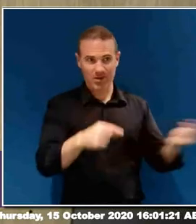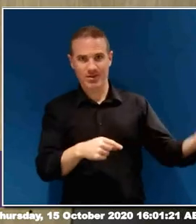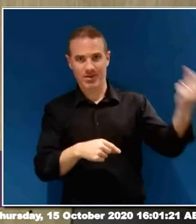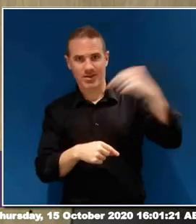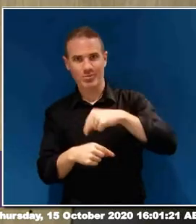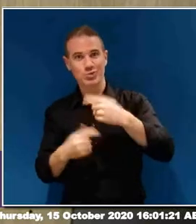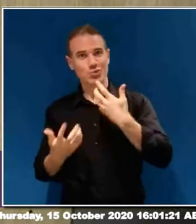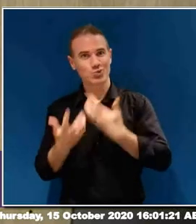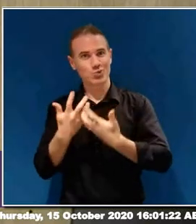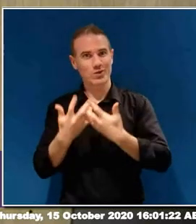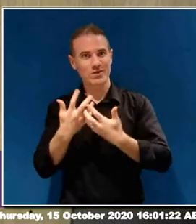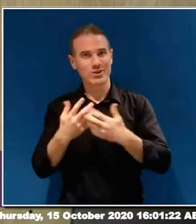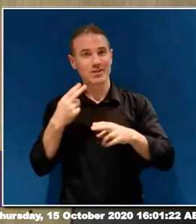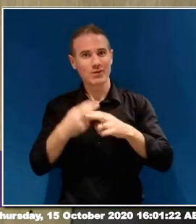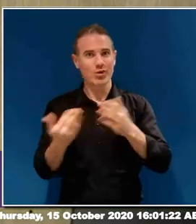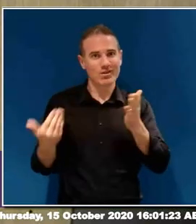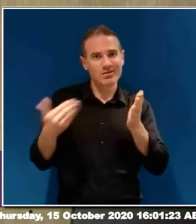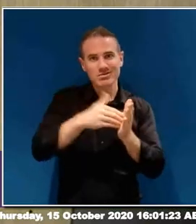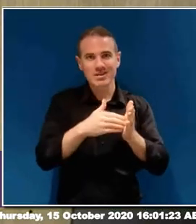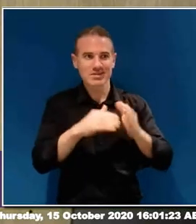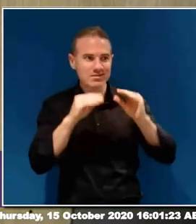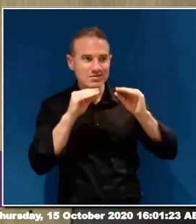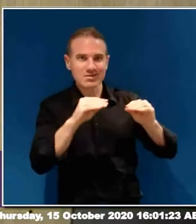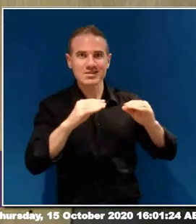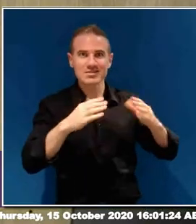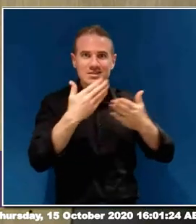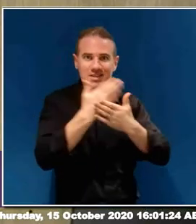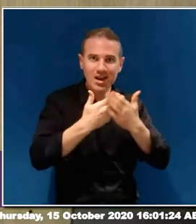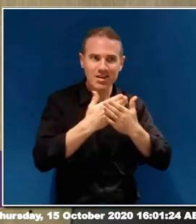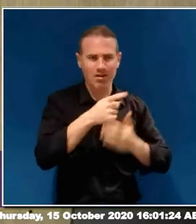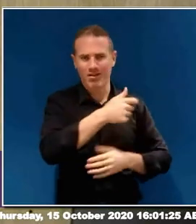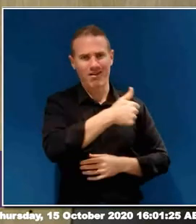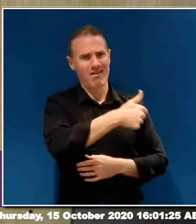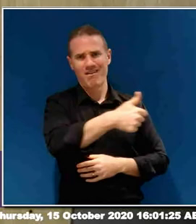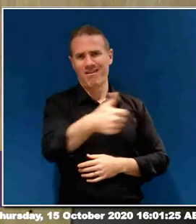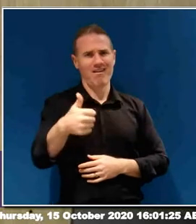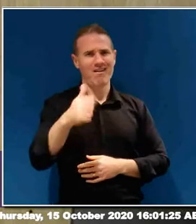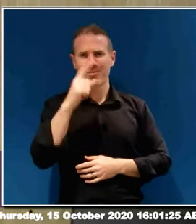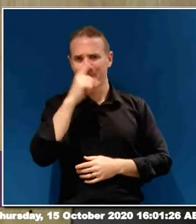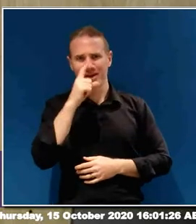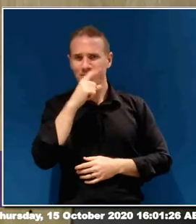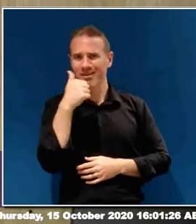So this is not about bad people doing bad things, it's about people who are